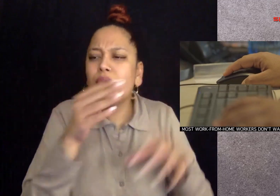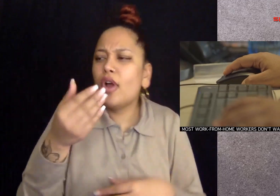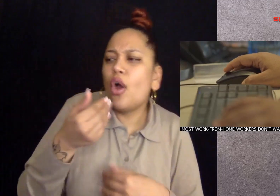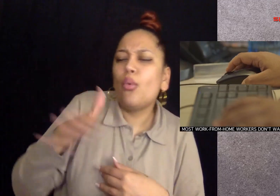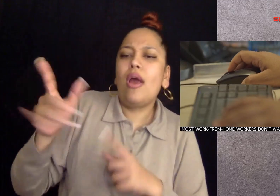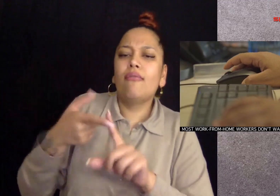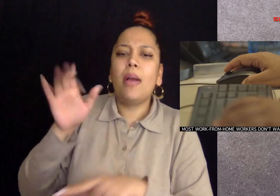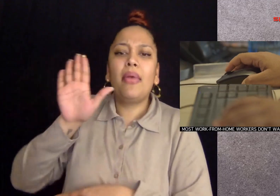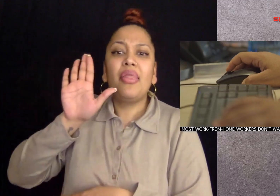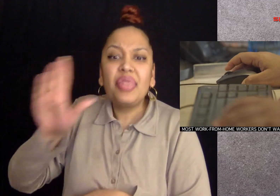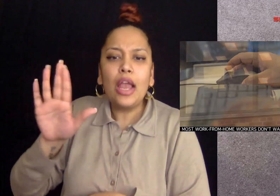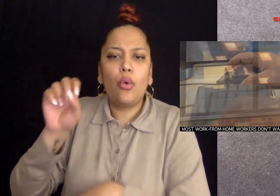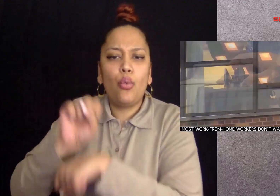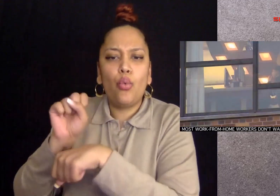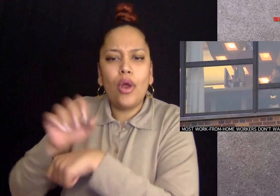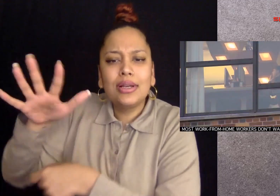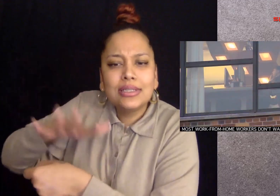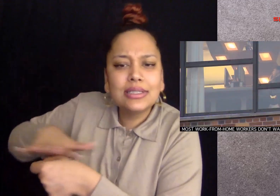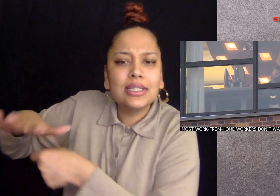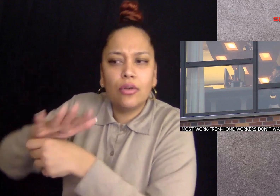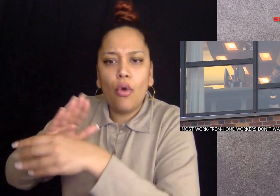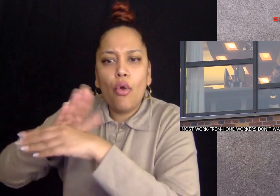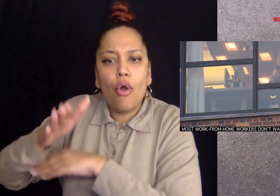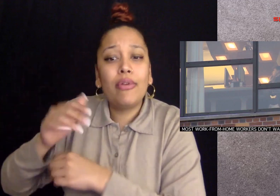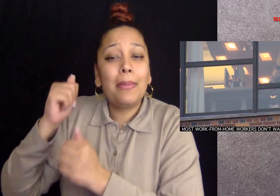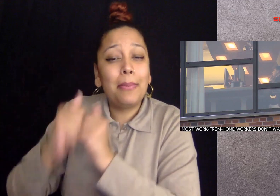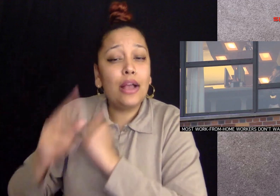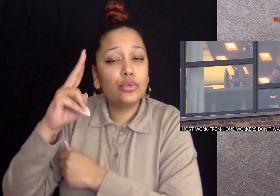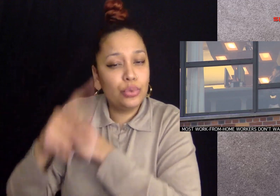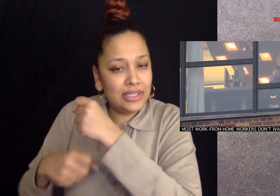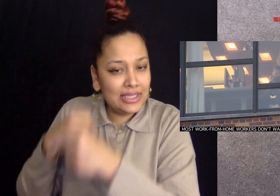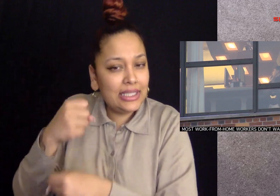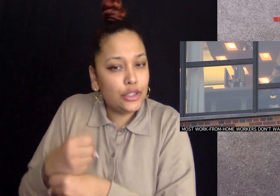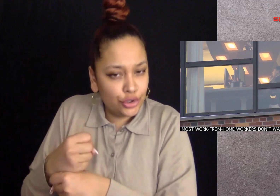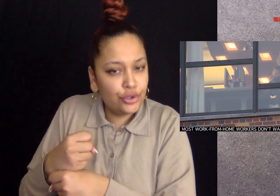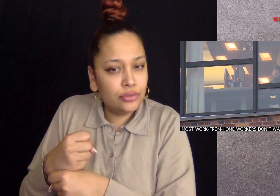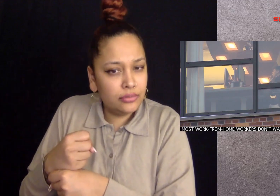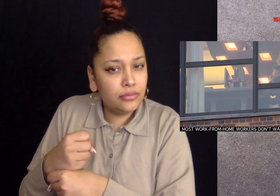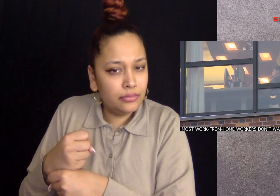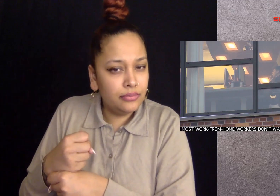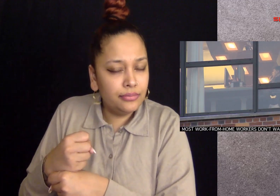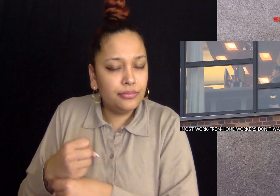plays a role indicating that some have relocated away from their jobsite over the past two